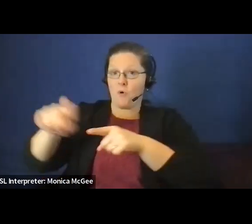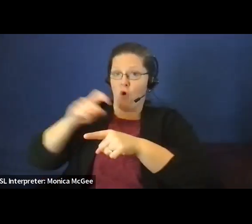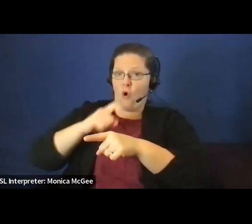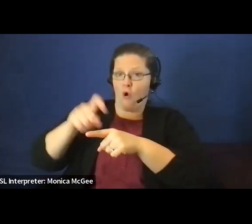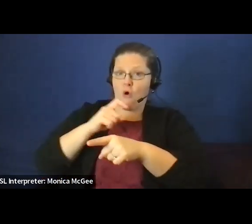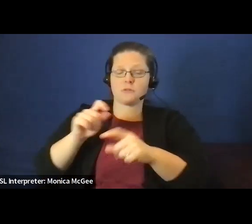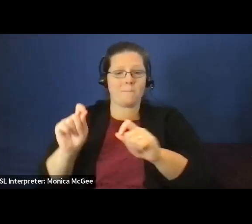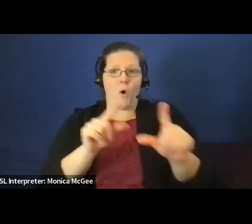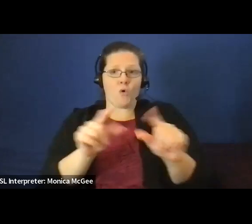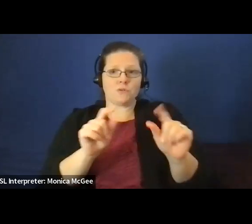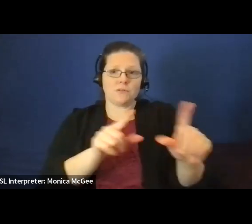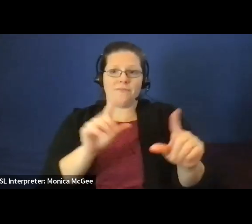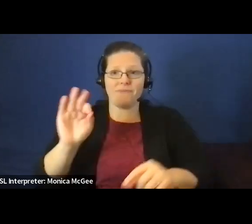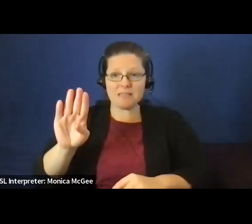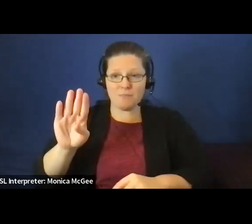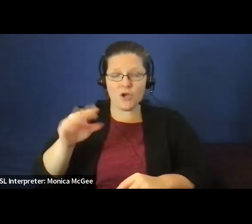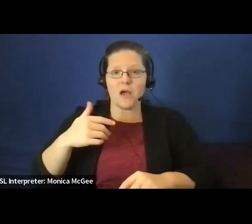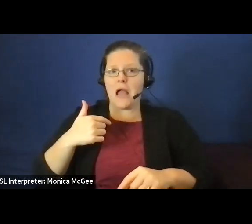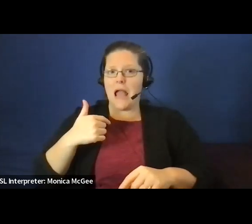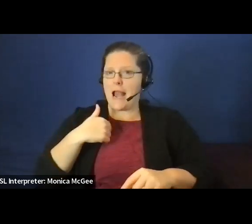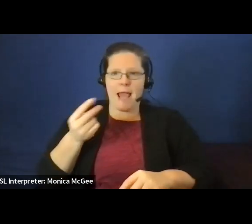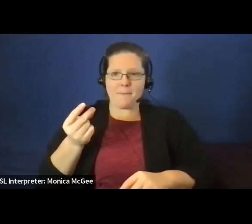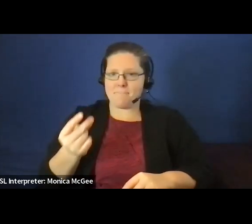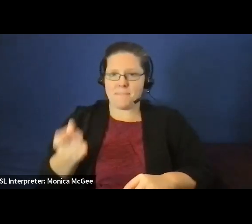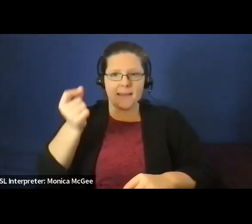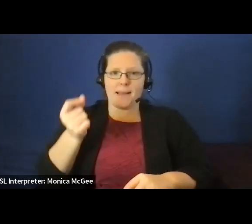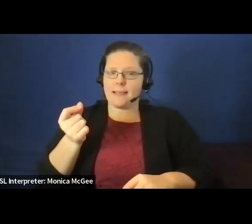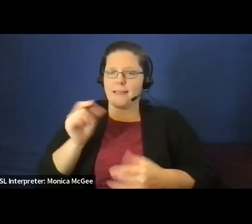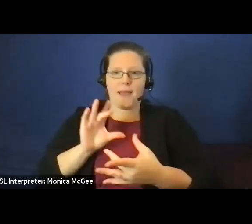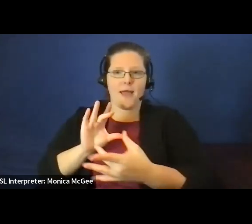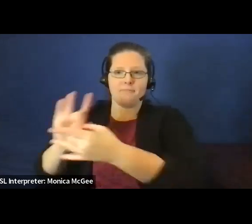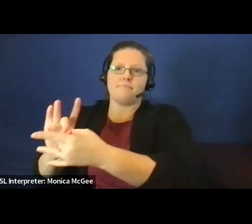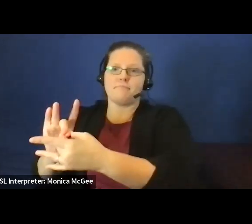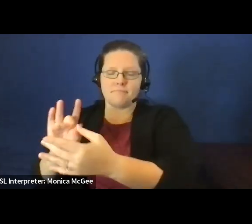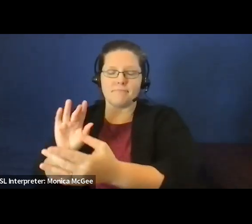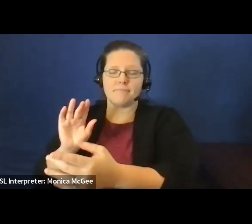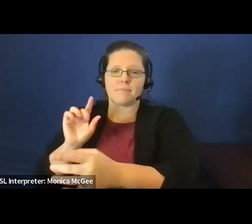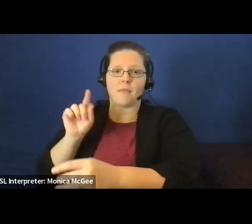type of reaction to everything. We would get calls and people posting